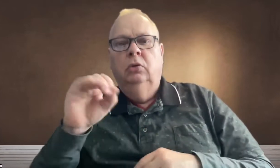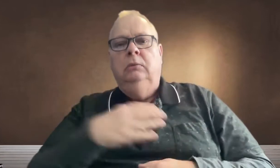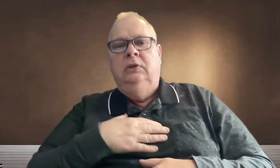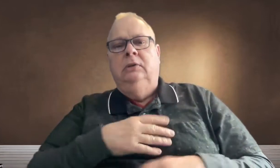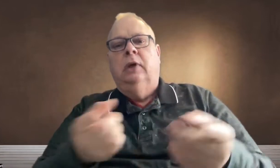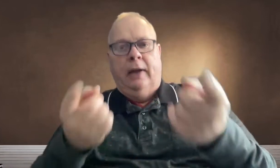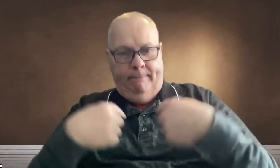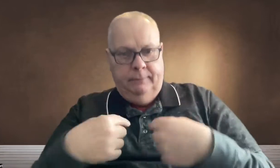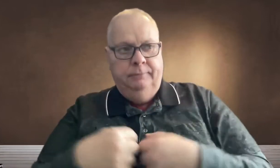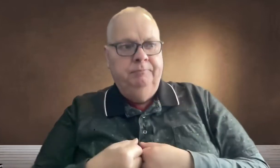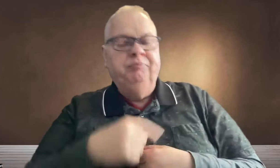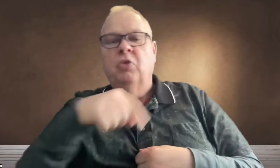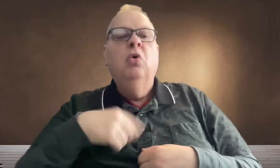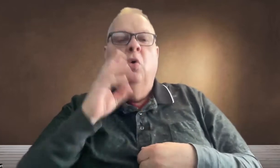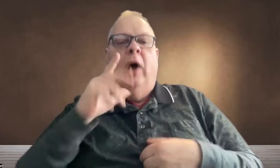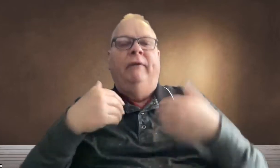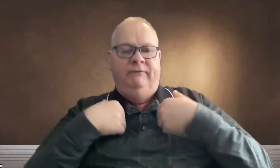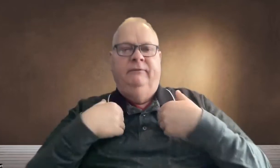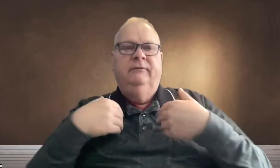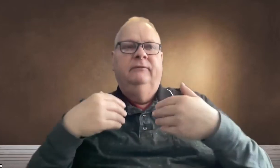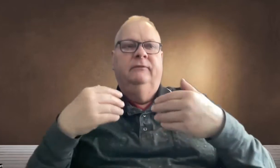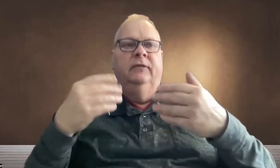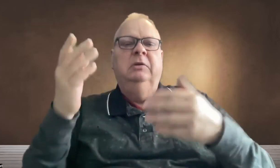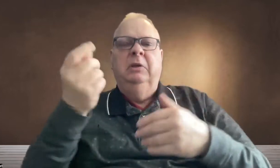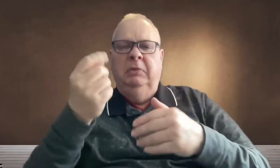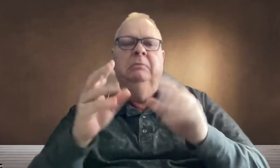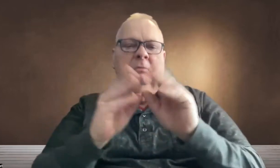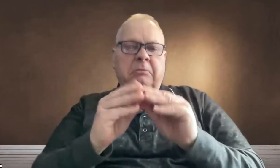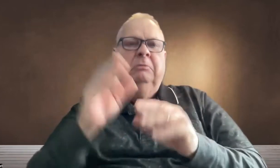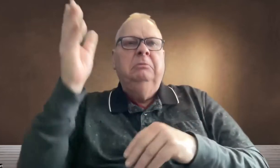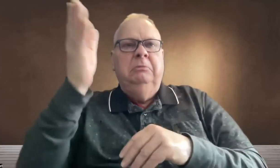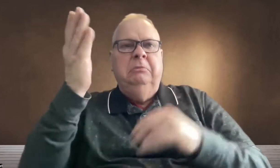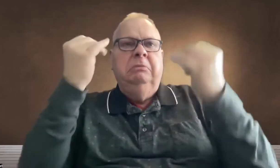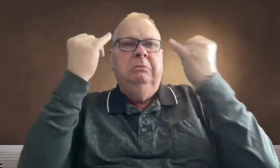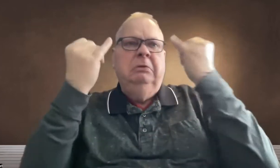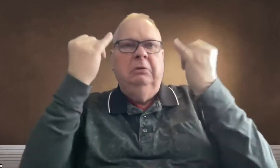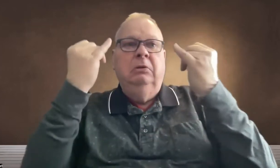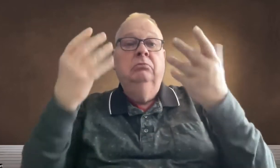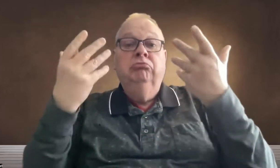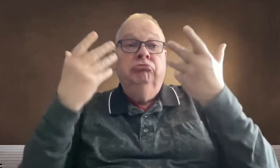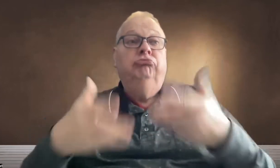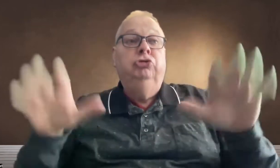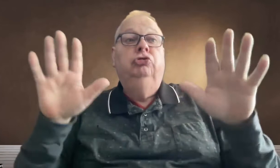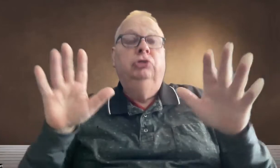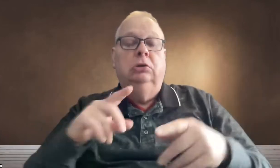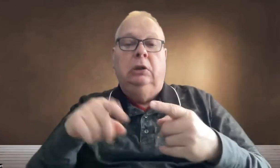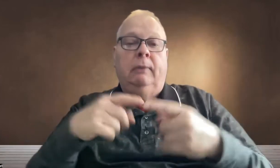So please come! We will have a short meeting in the beginning to share ideas, and once that is finished